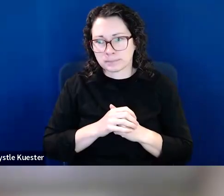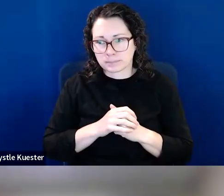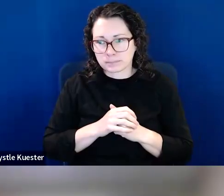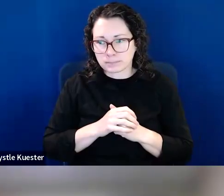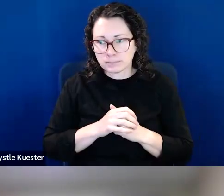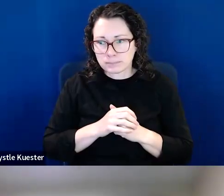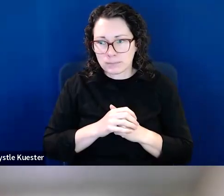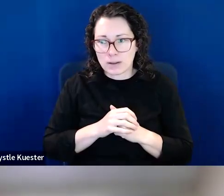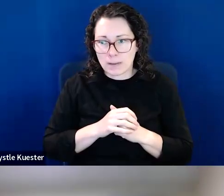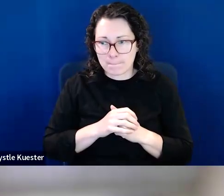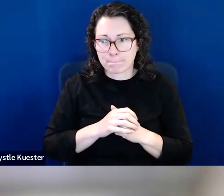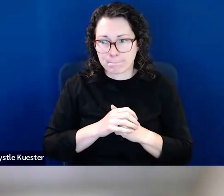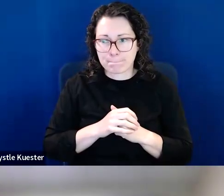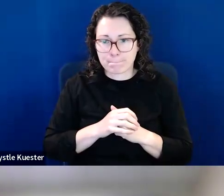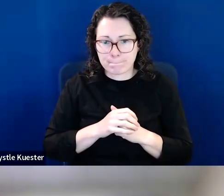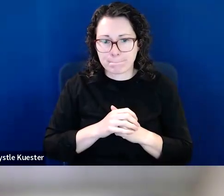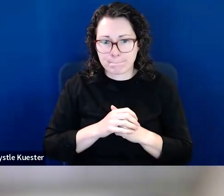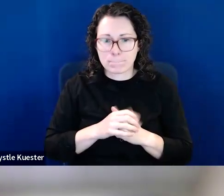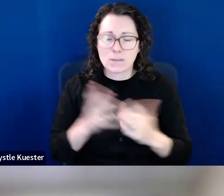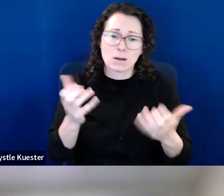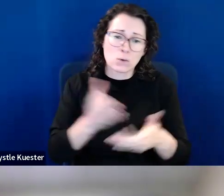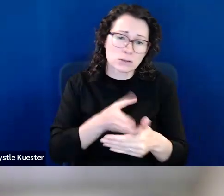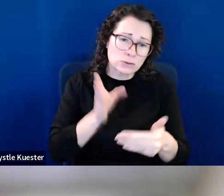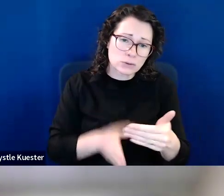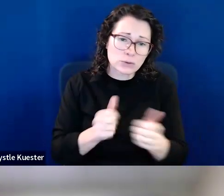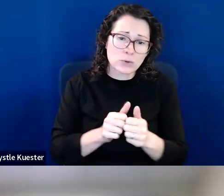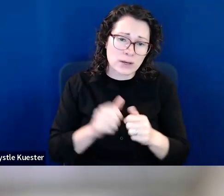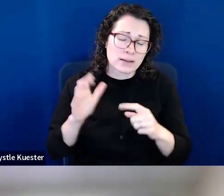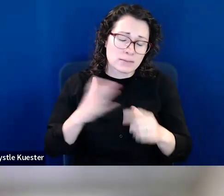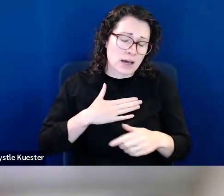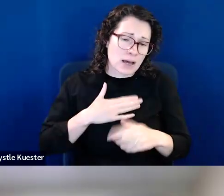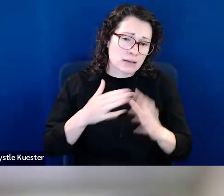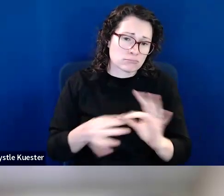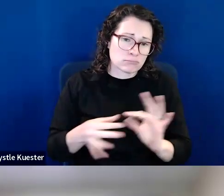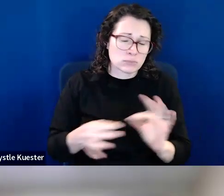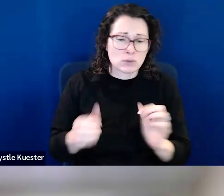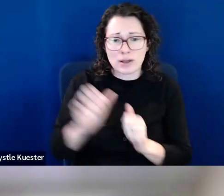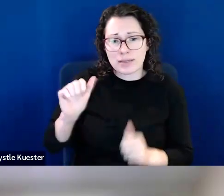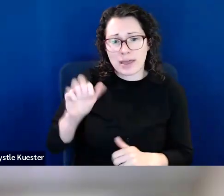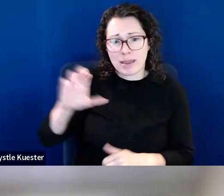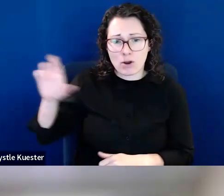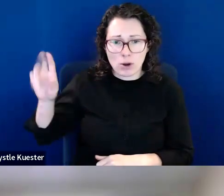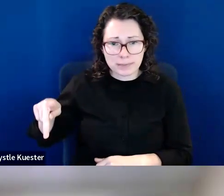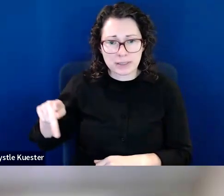I I want to conclude with testimony by sharing ARP's priority reations